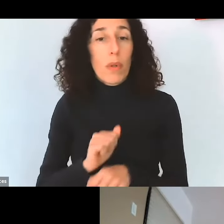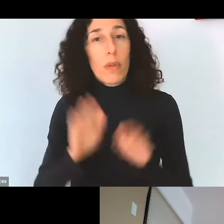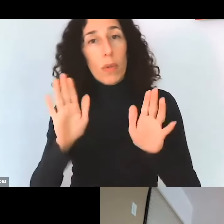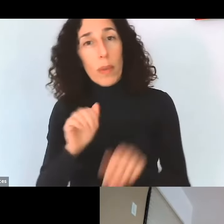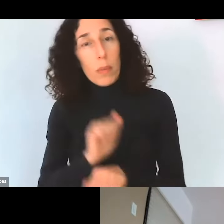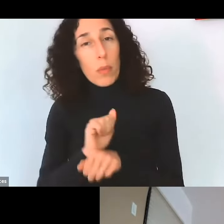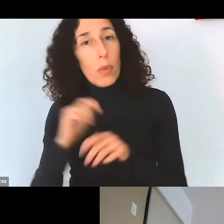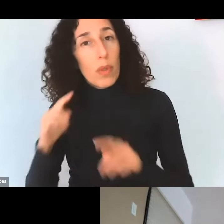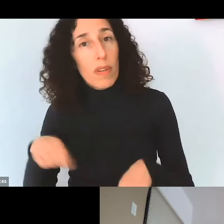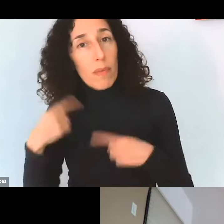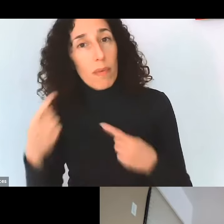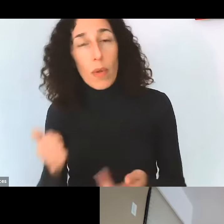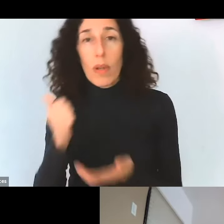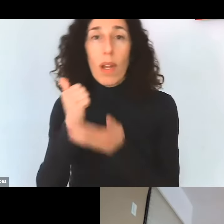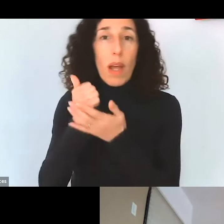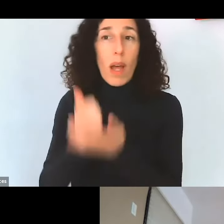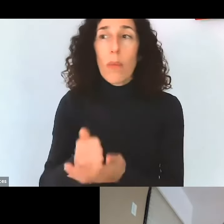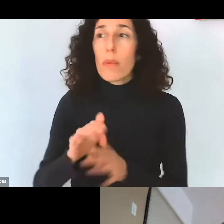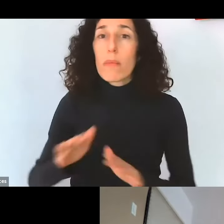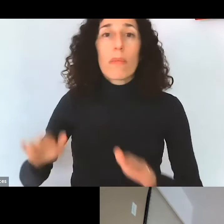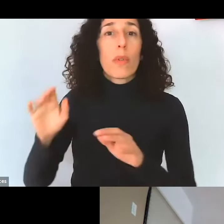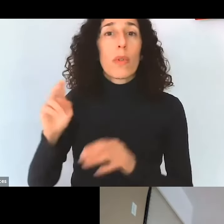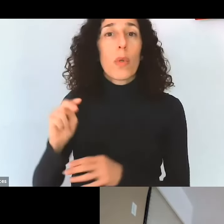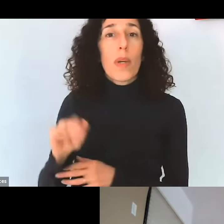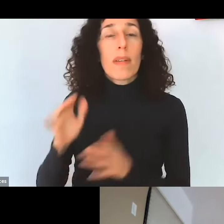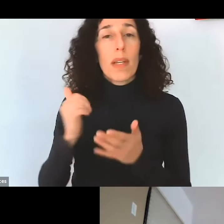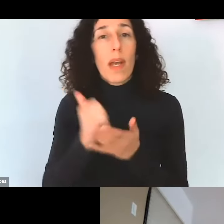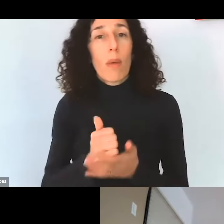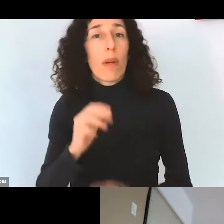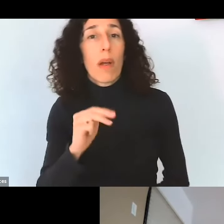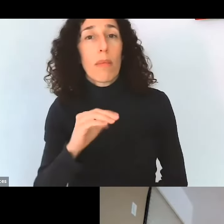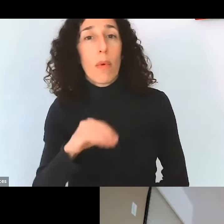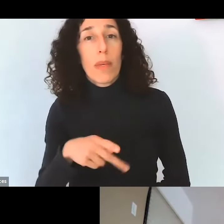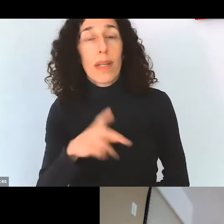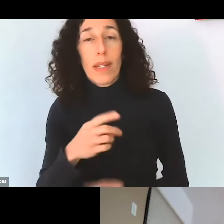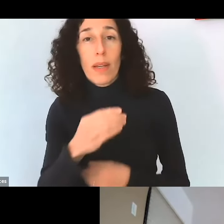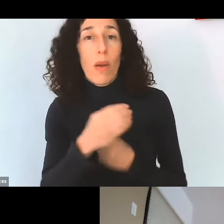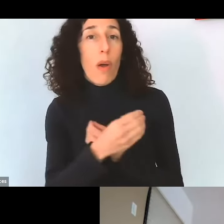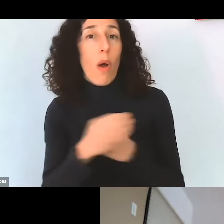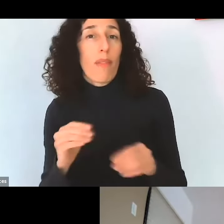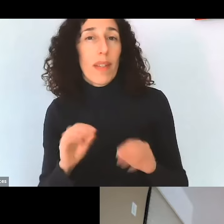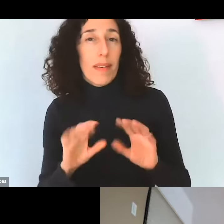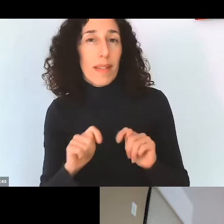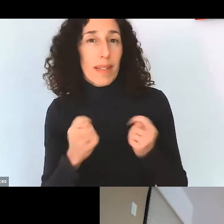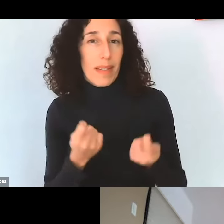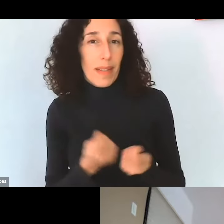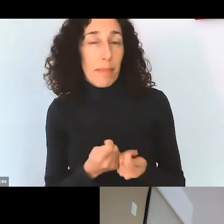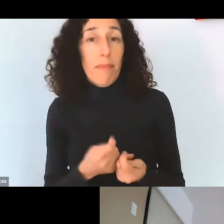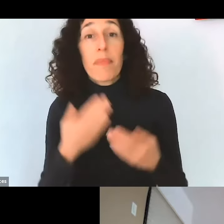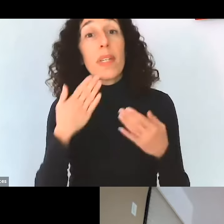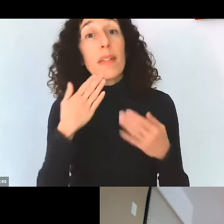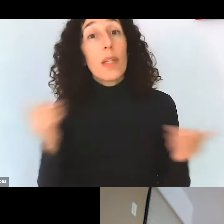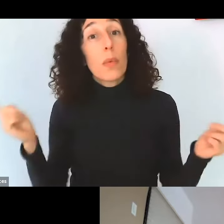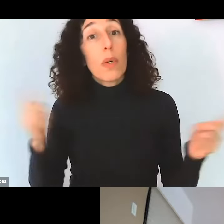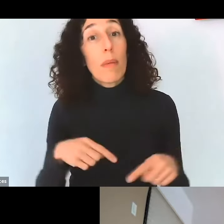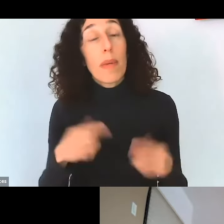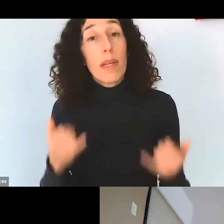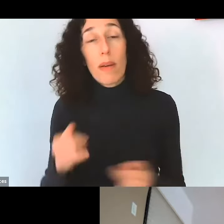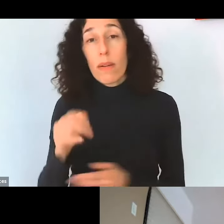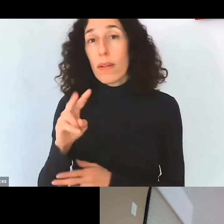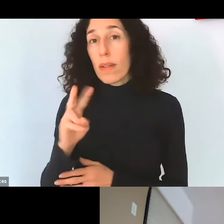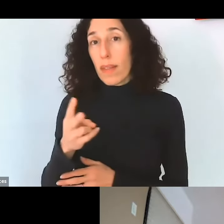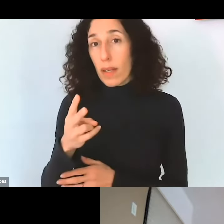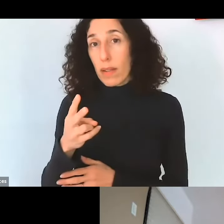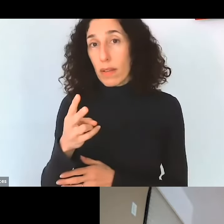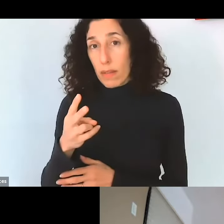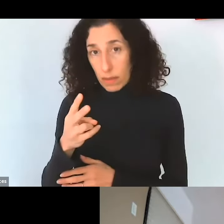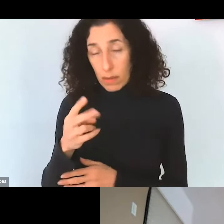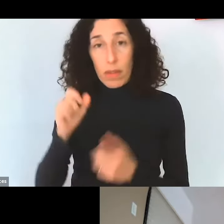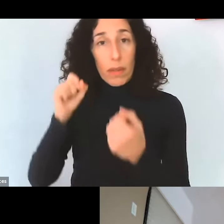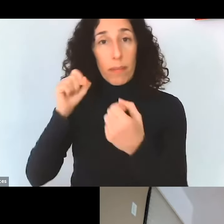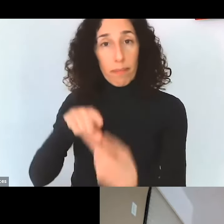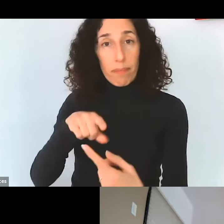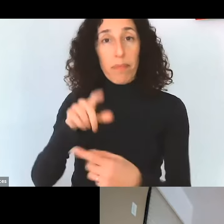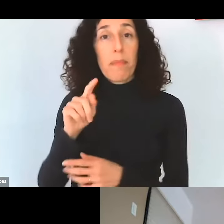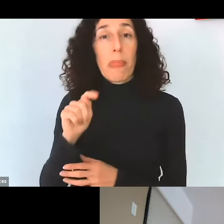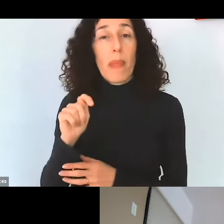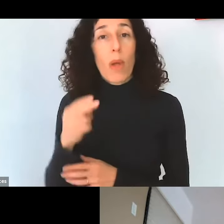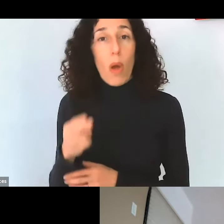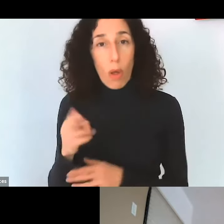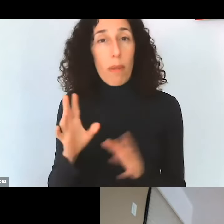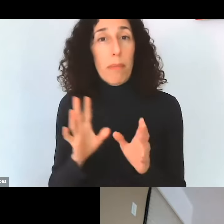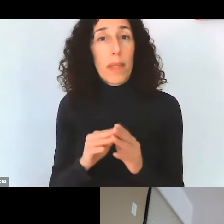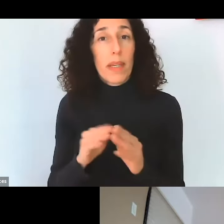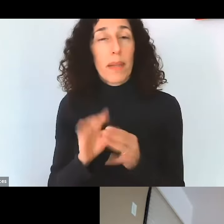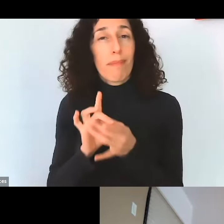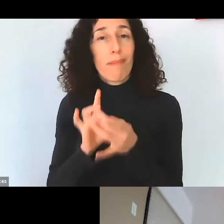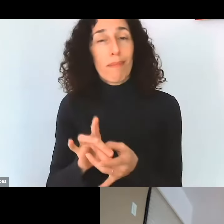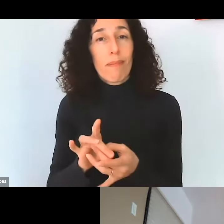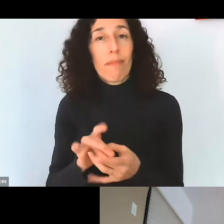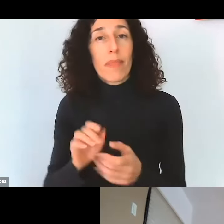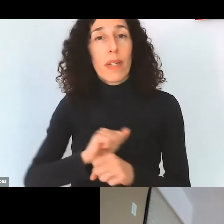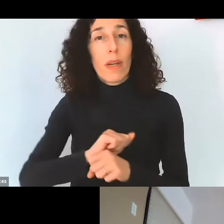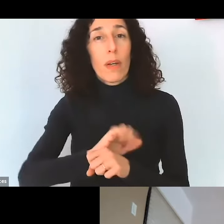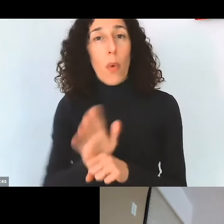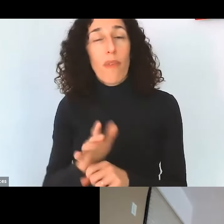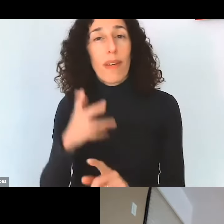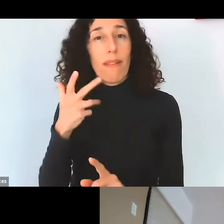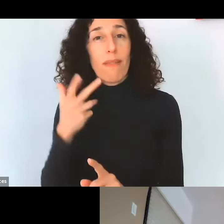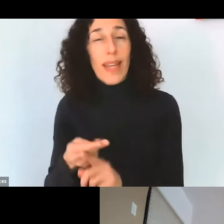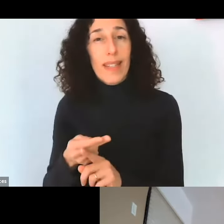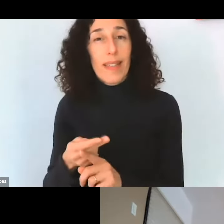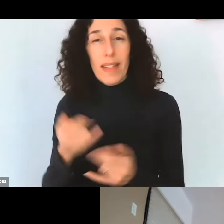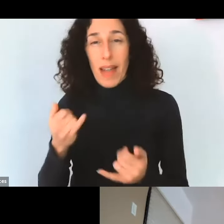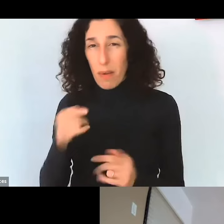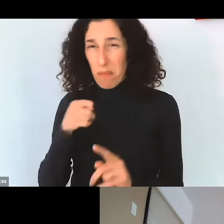Thank you, Jonathan, as always for being the voice here during these interesting times that we're having, the pandemic you've been front and center to the community and I appreciate all the work you've done you've been a tremendous support for them and more importantly for the office, and thank you, Jon. And thank you all for attending today's second virtual town hall on COVID vaccines praesmt H.